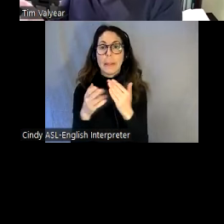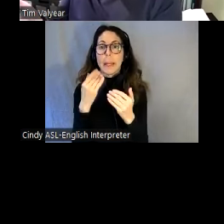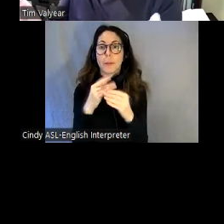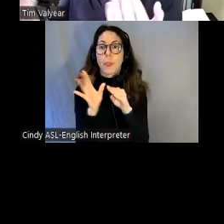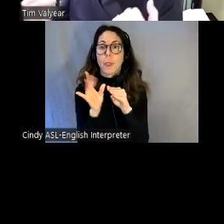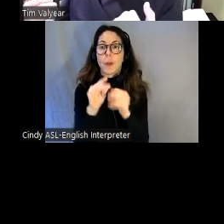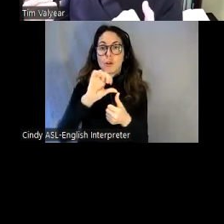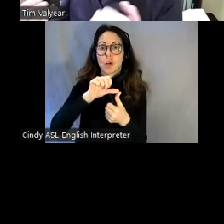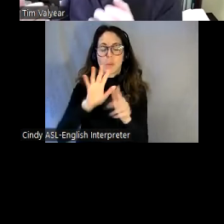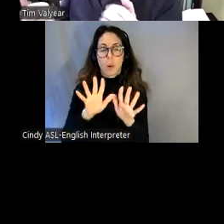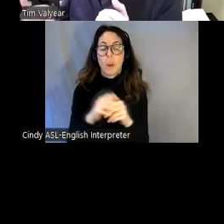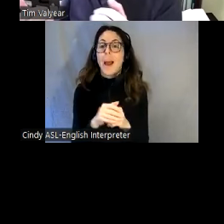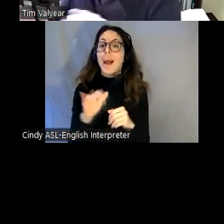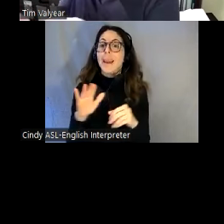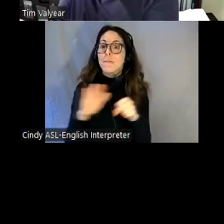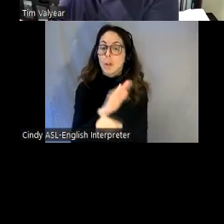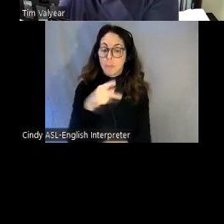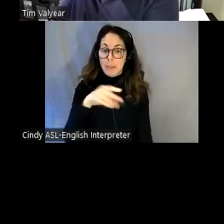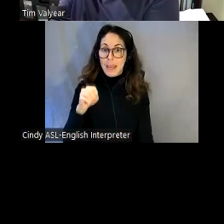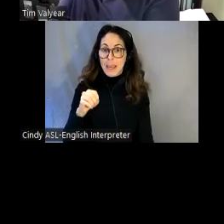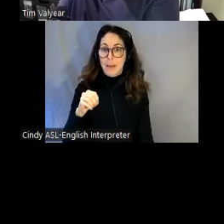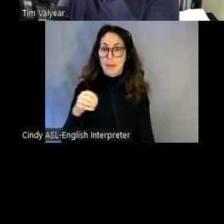not too tight that your fingers are numb. You don't